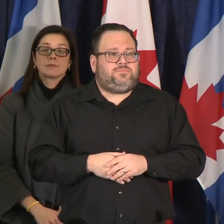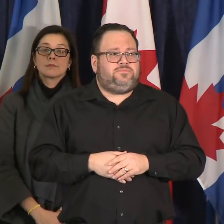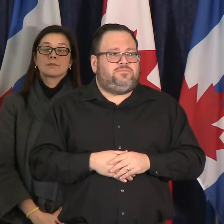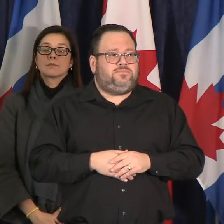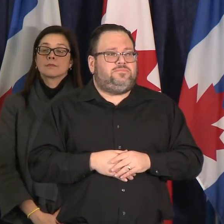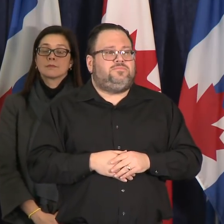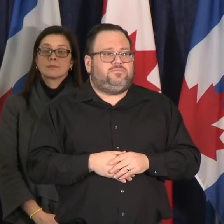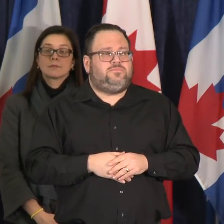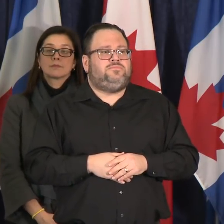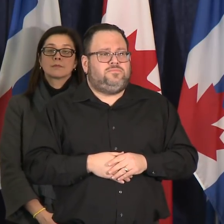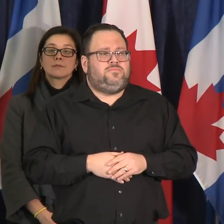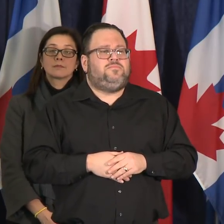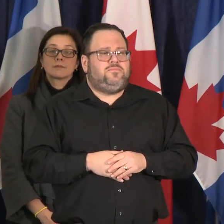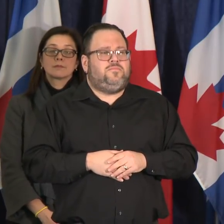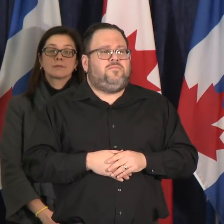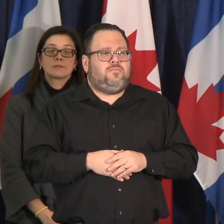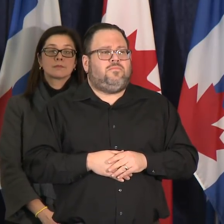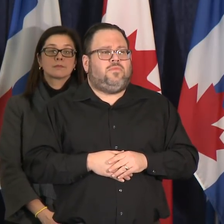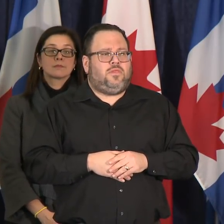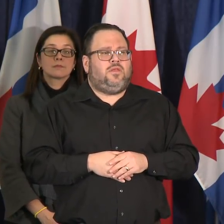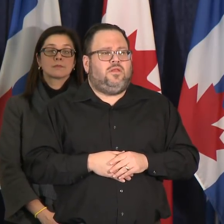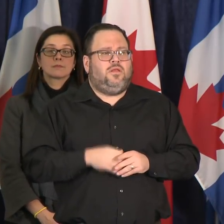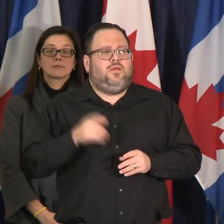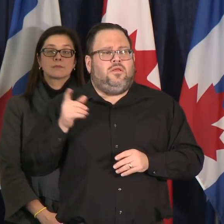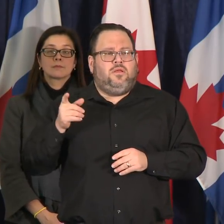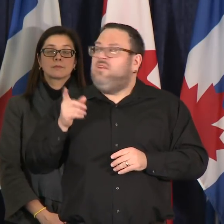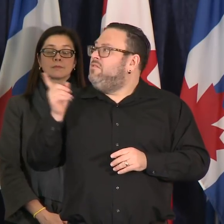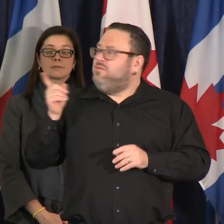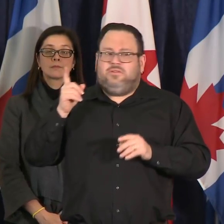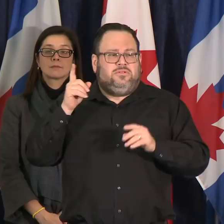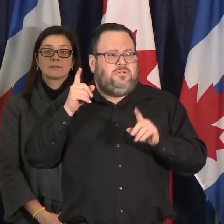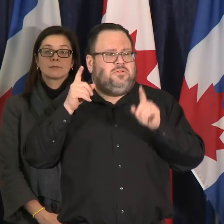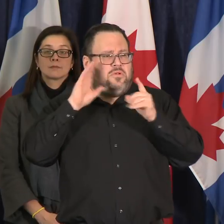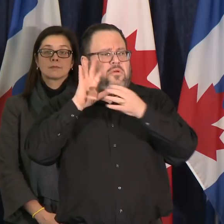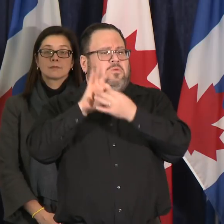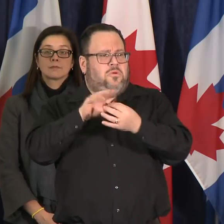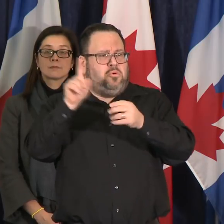there has been removed from the position is now an appropriate time to get rid of